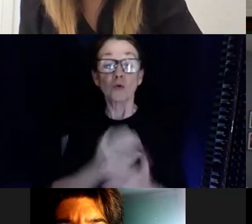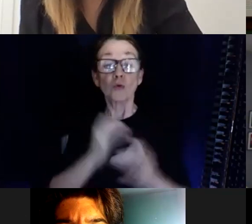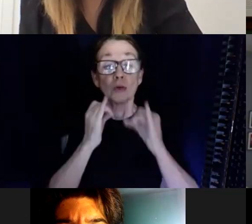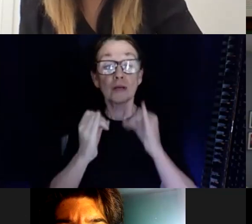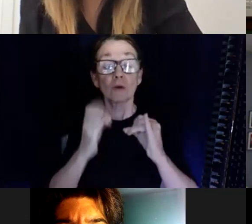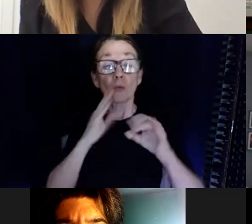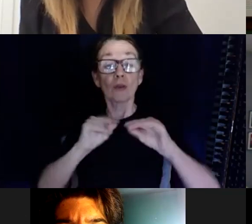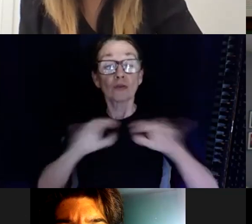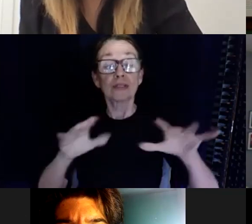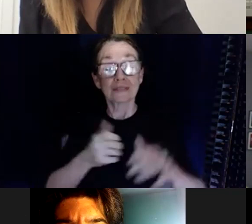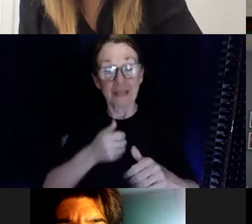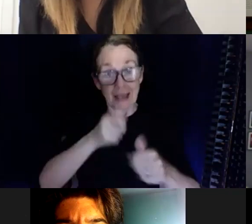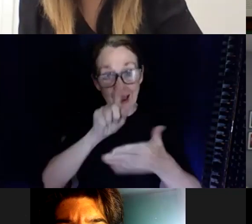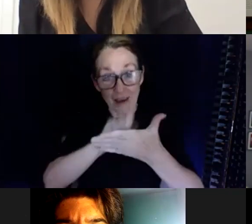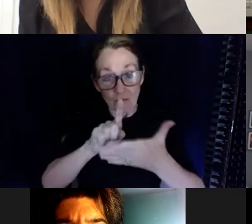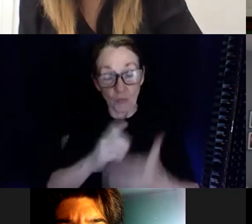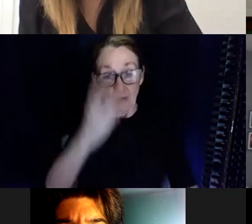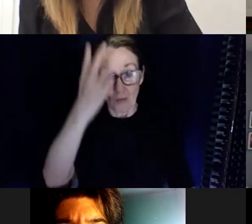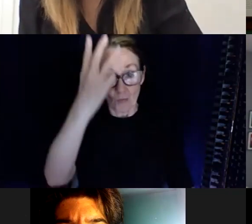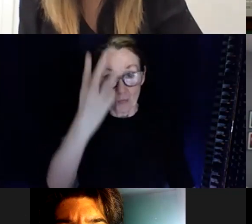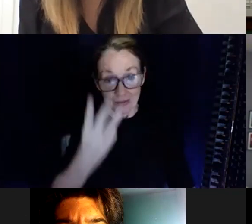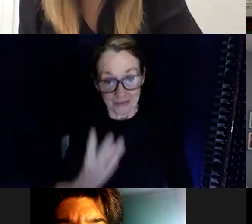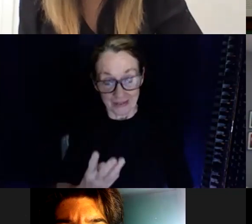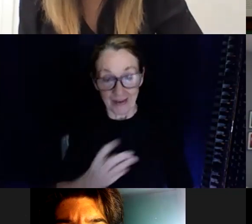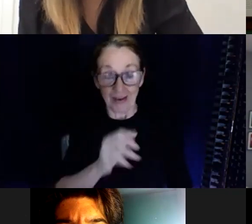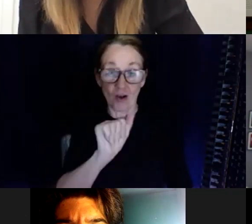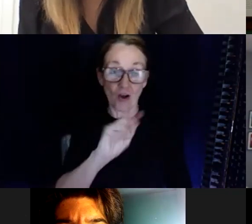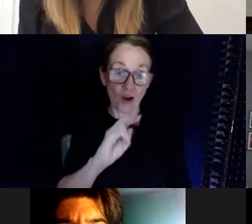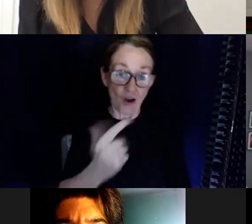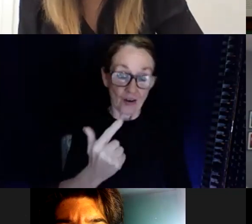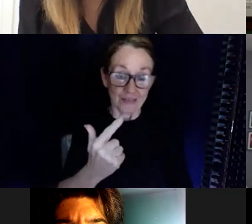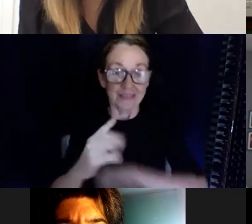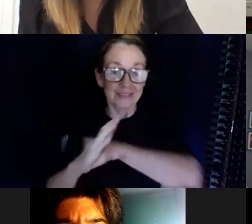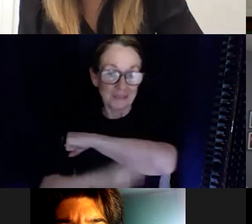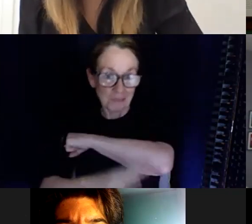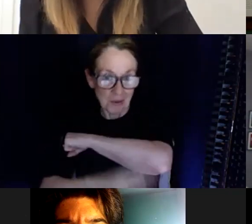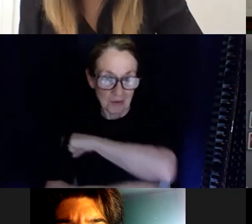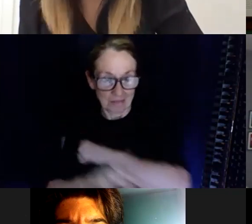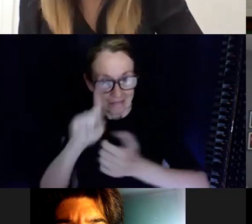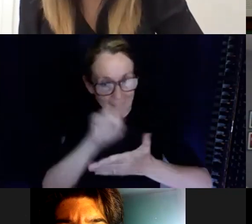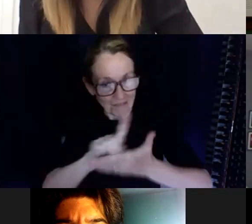THEY ARE PRERECORDED.